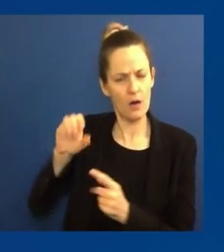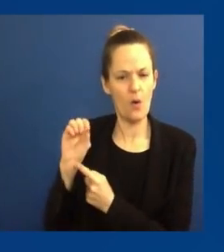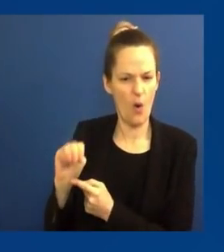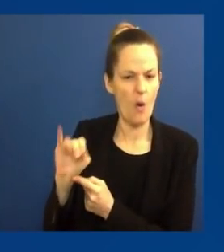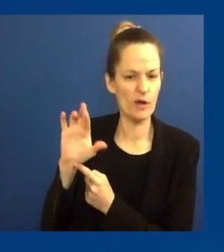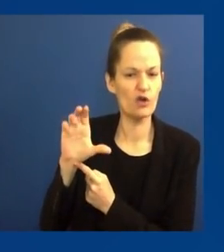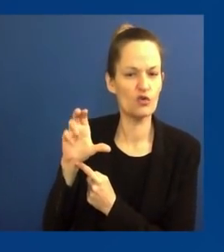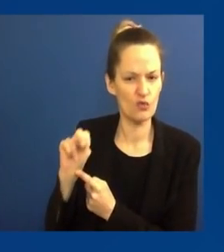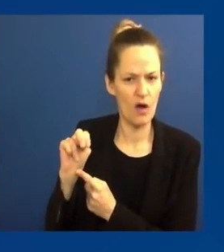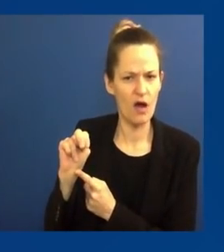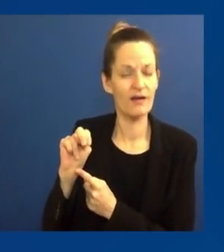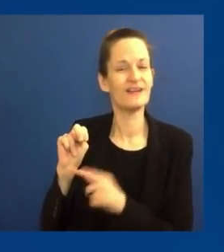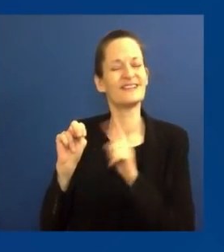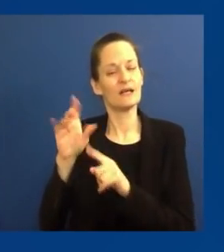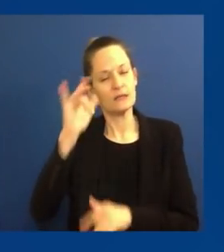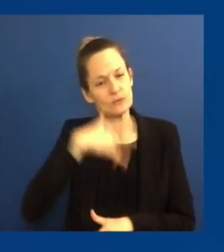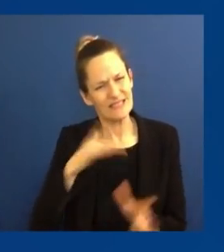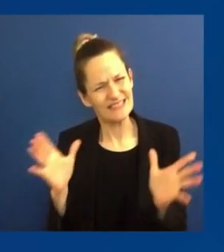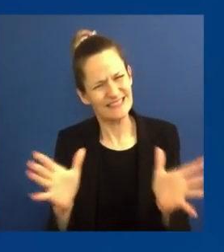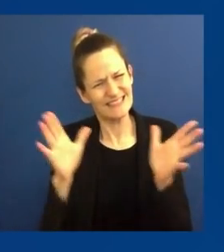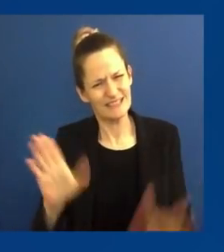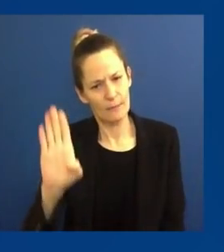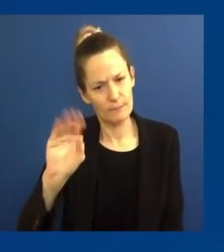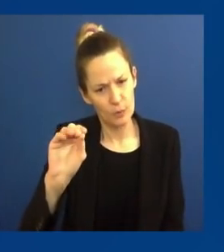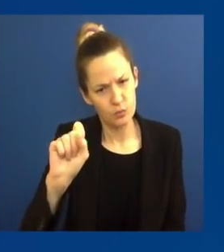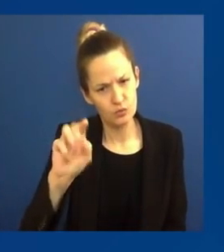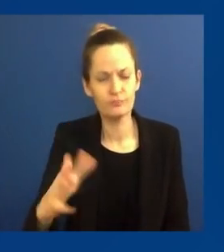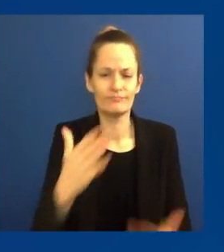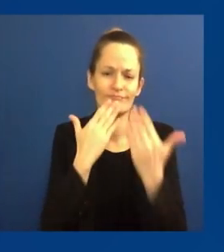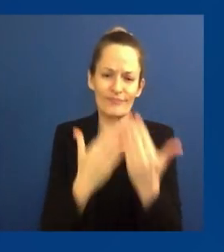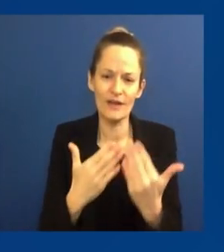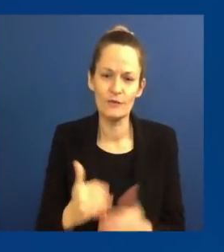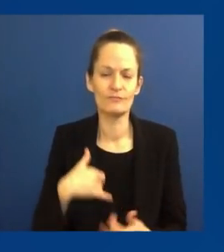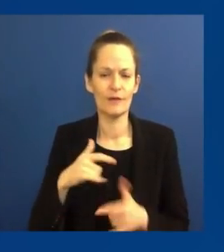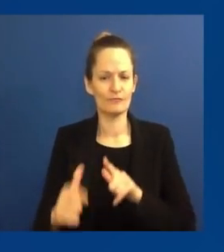Dr. Fauci: Thank you very much, Dr. Walensky. What I'd like to do over the next several minutes